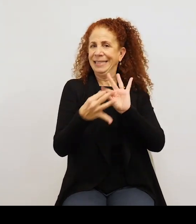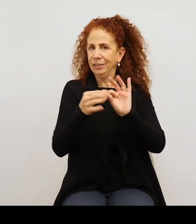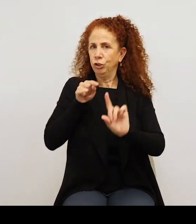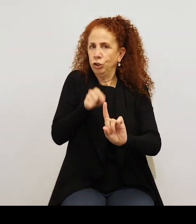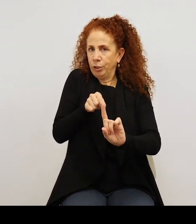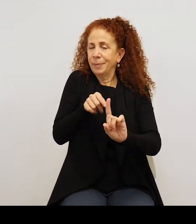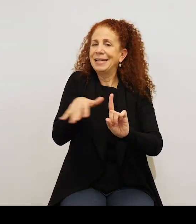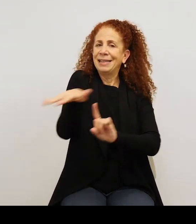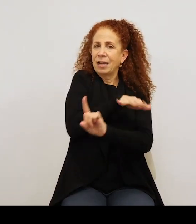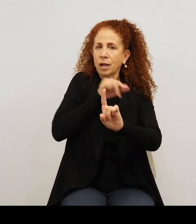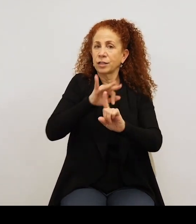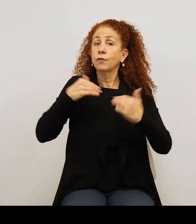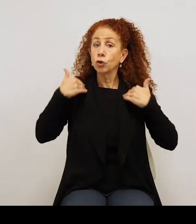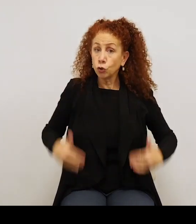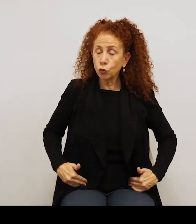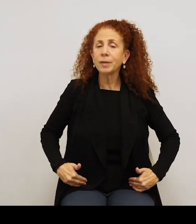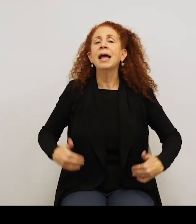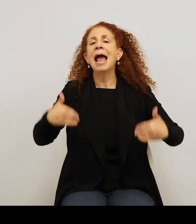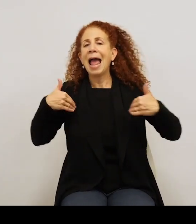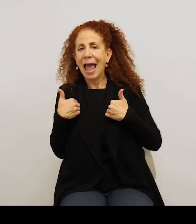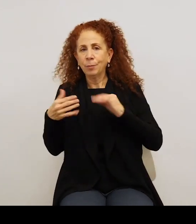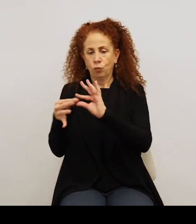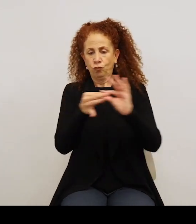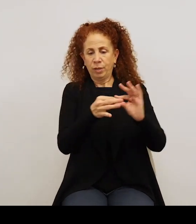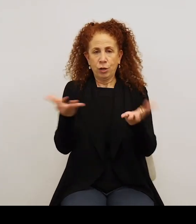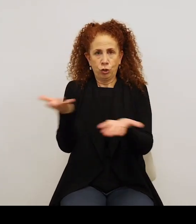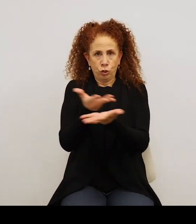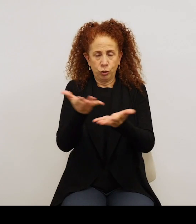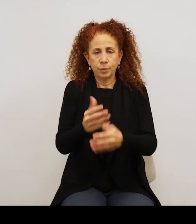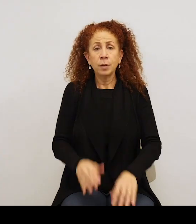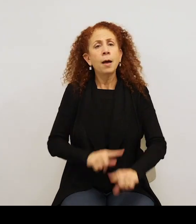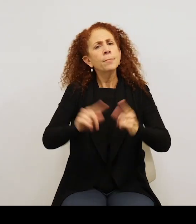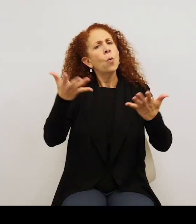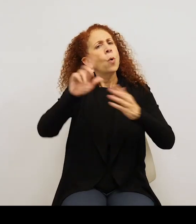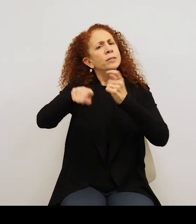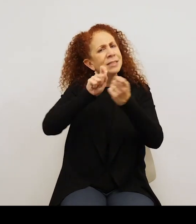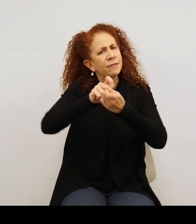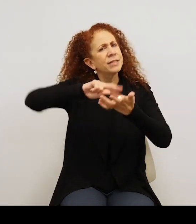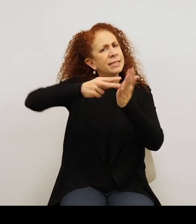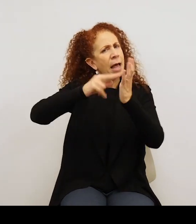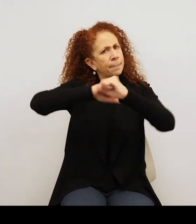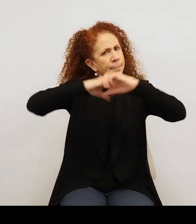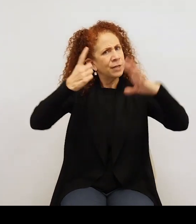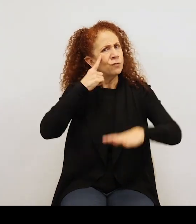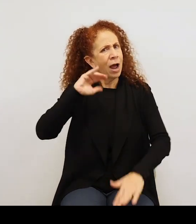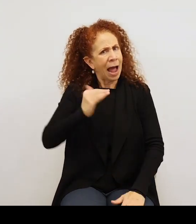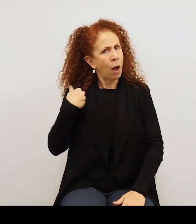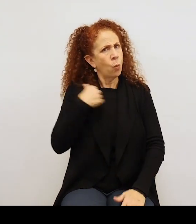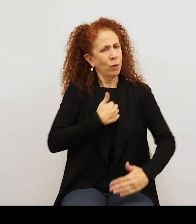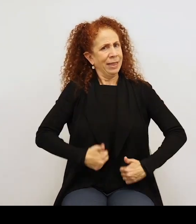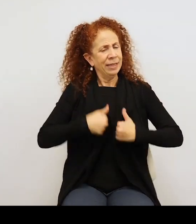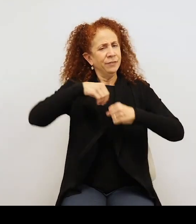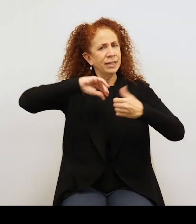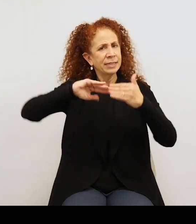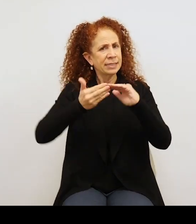in the context of human-animal relations, but what specifically does that mean for the way we live in cities?